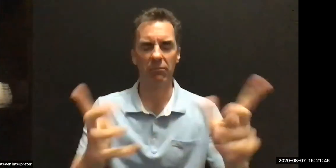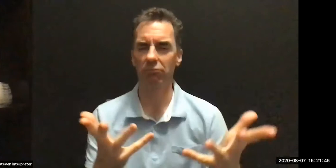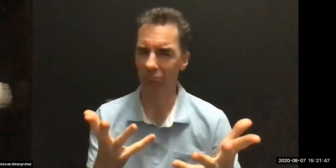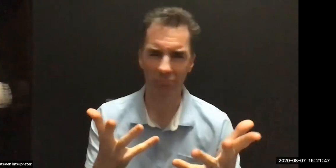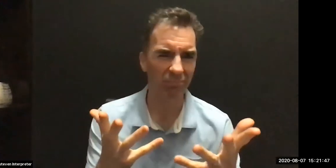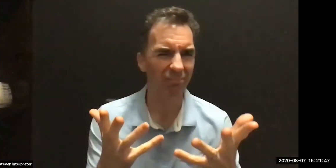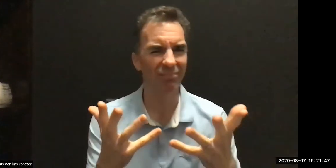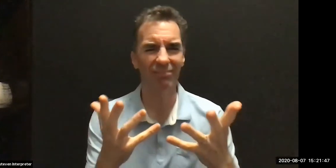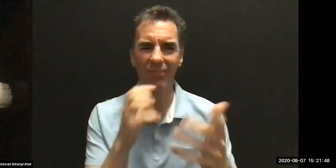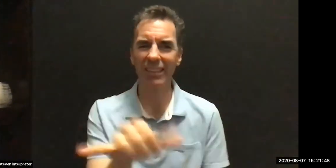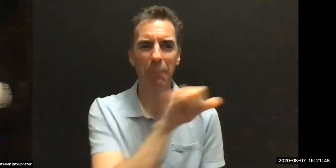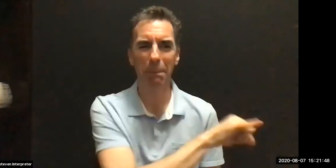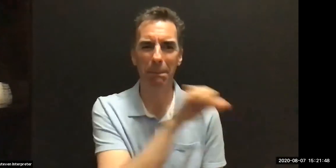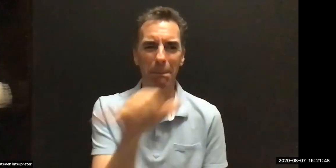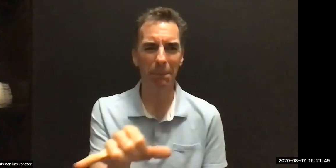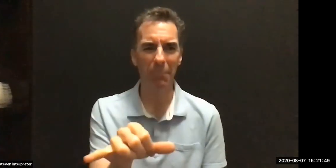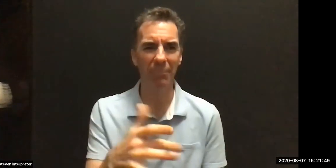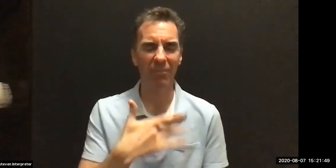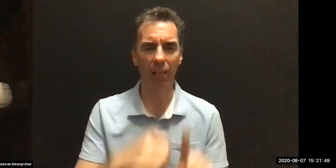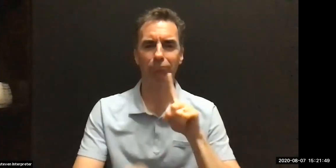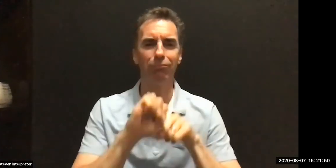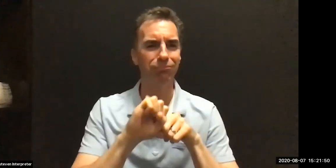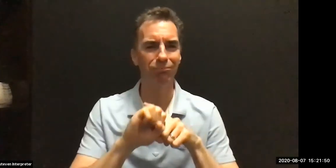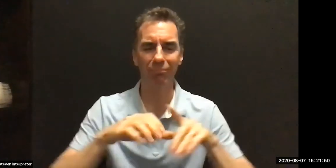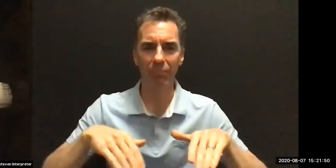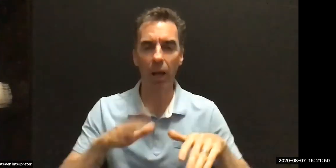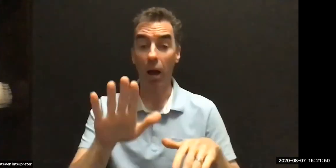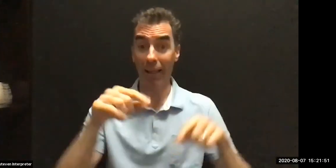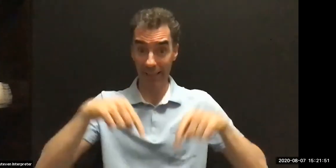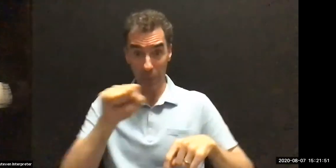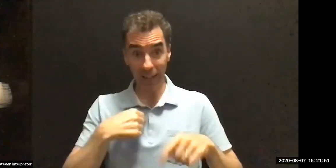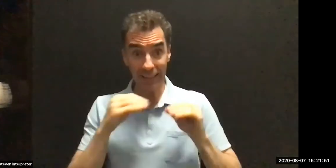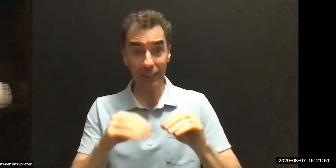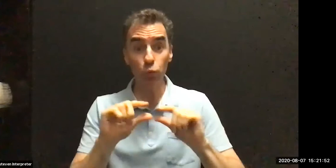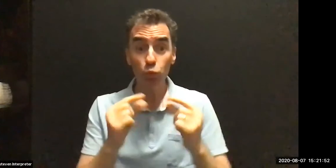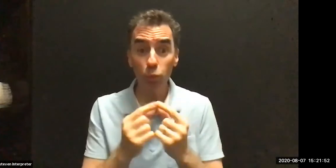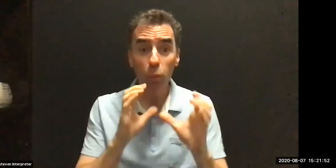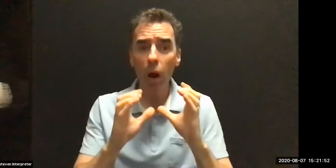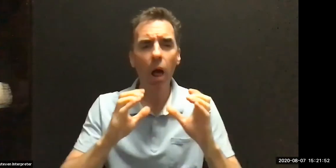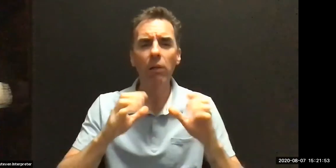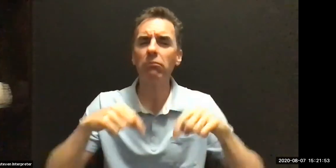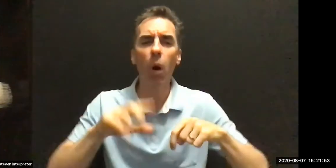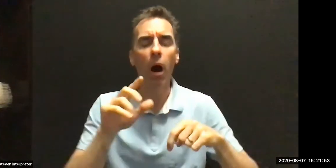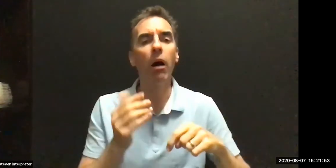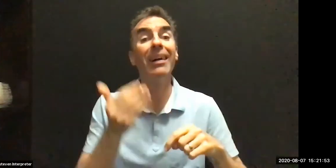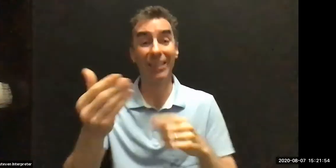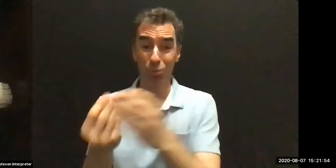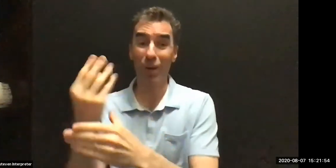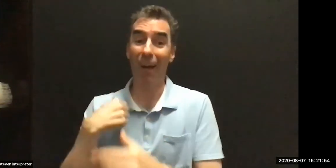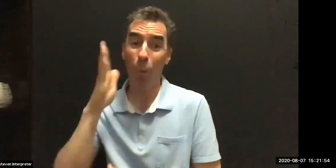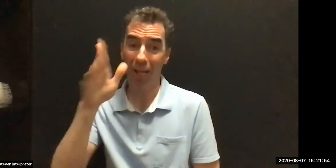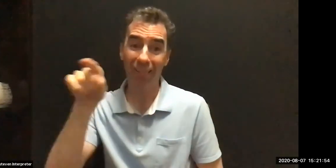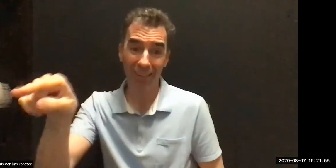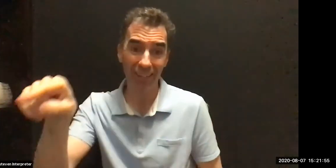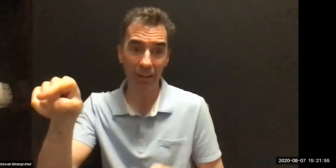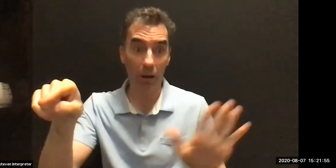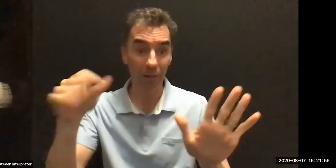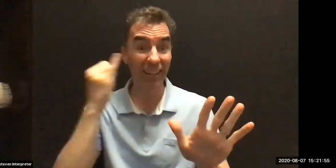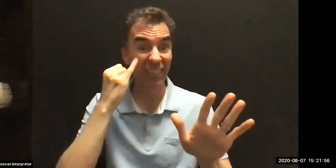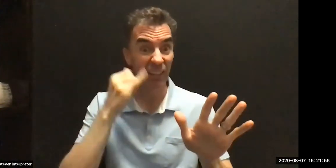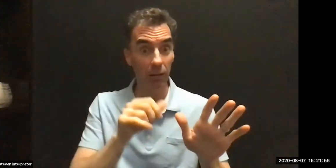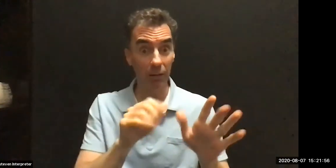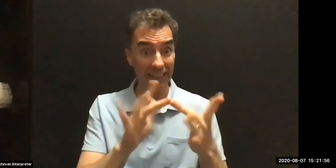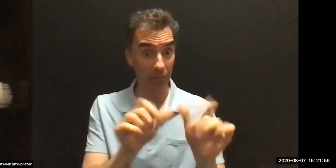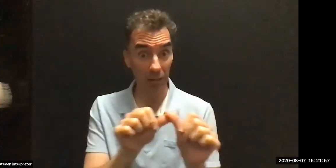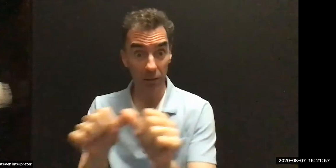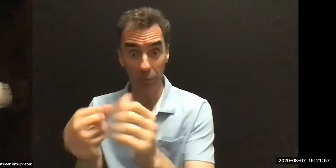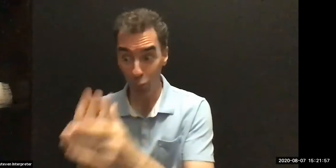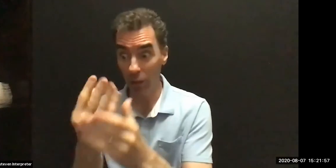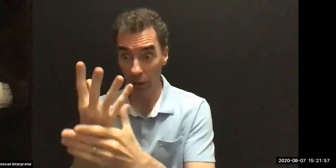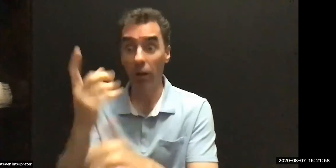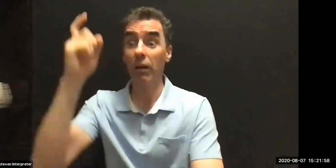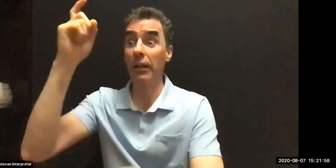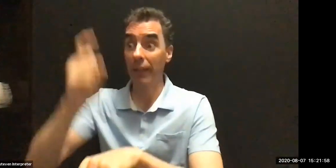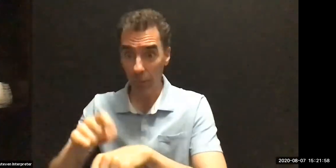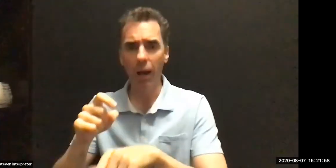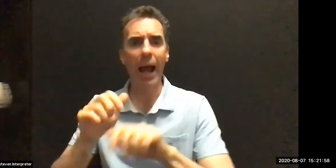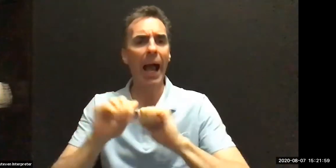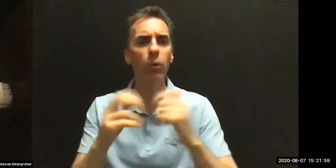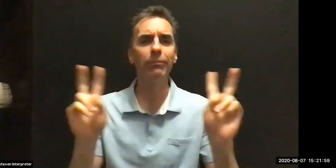Polly Begley: Class. Now, fortunately, I'm not teaching group communication this semester. But I'll be back to it in the spring, if we're online in the spring. You have any suggestions to teach group Asia.